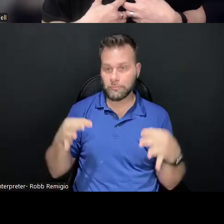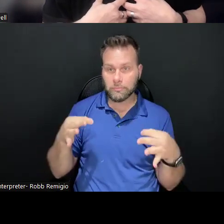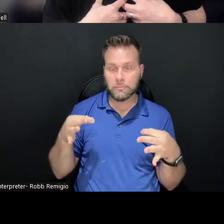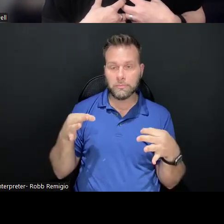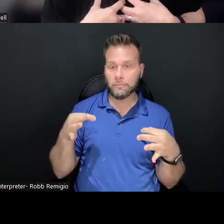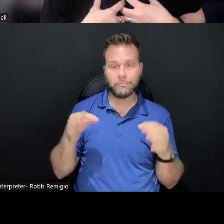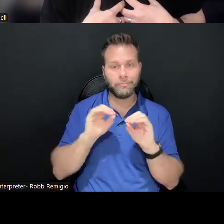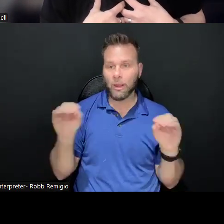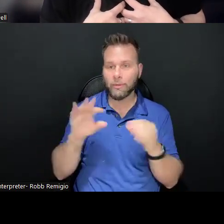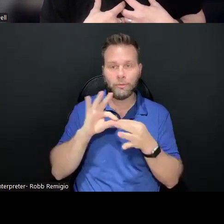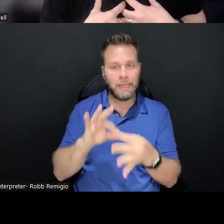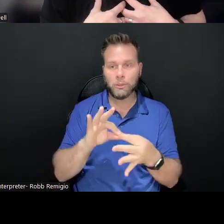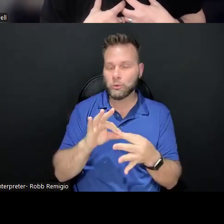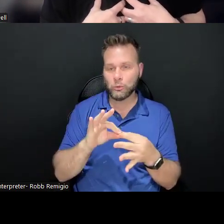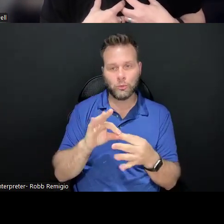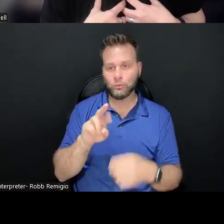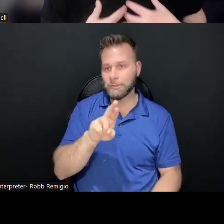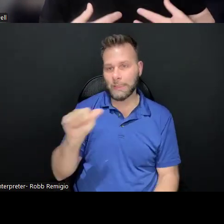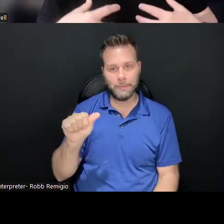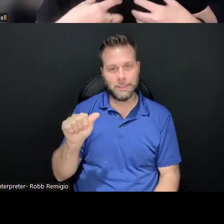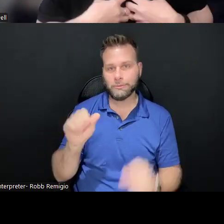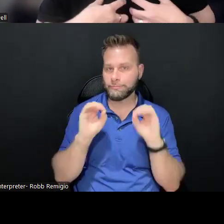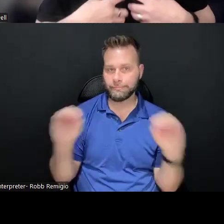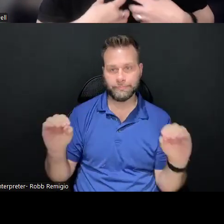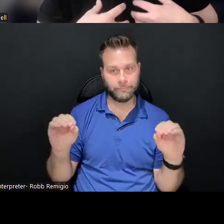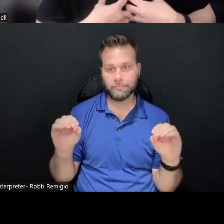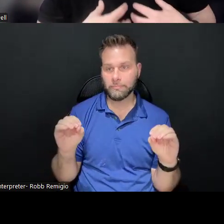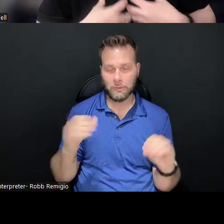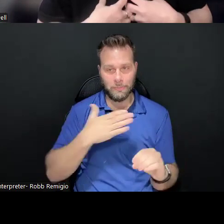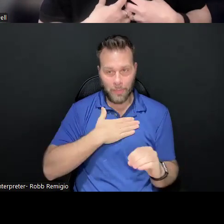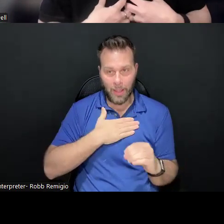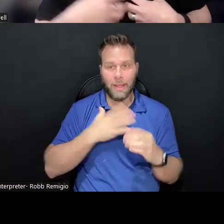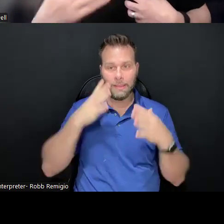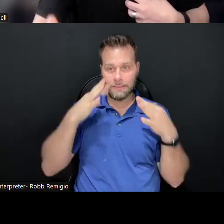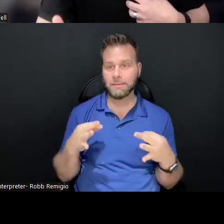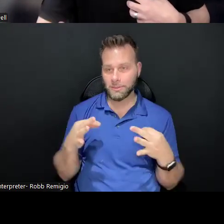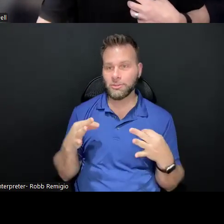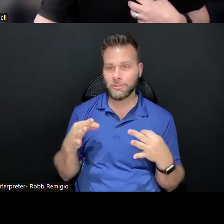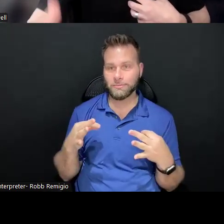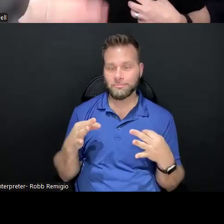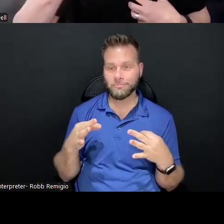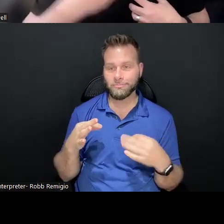Those were personal choices I Which has nothing to do with The personal choices I made.